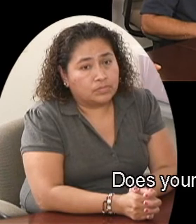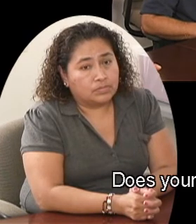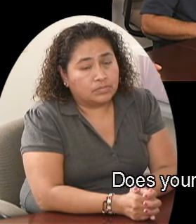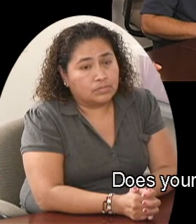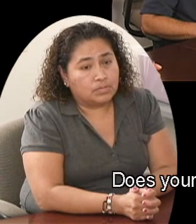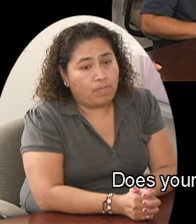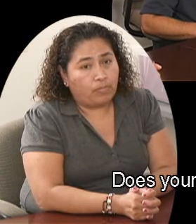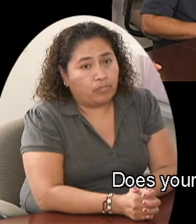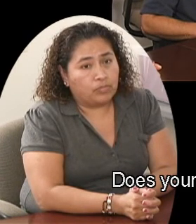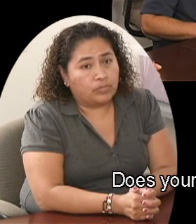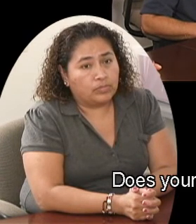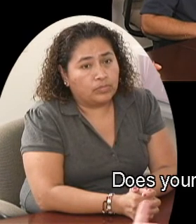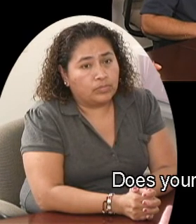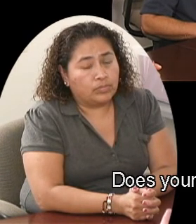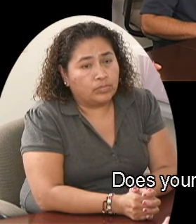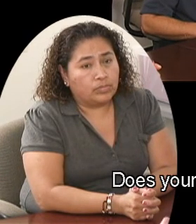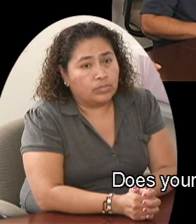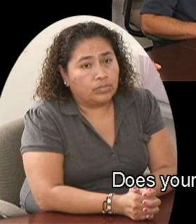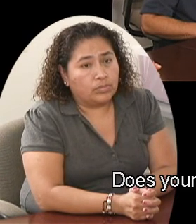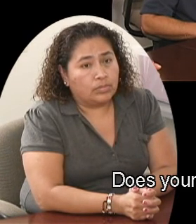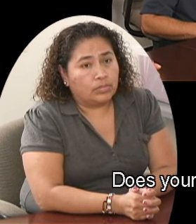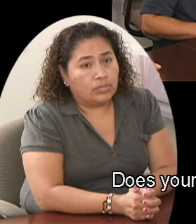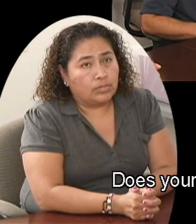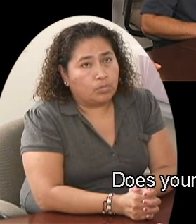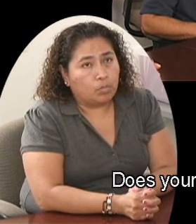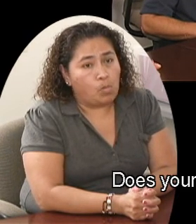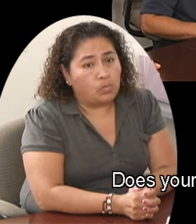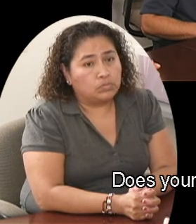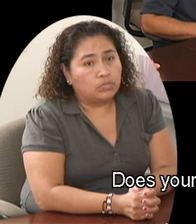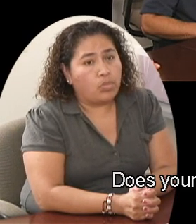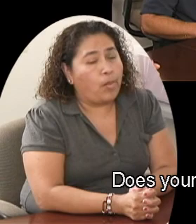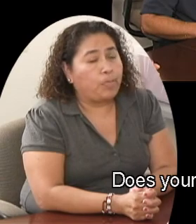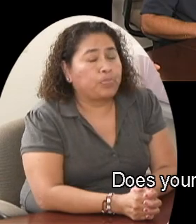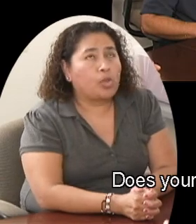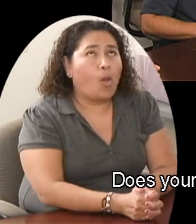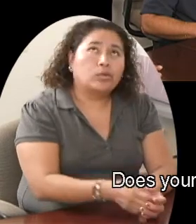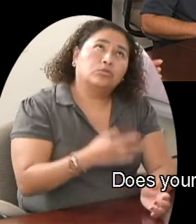Does your family live here?